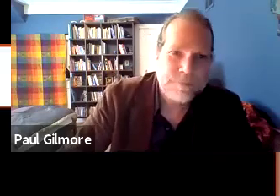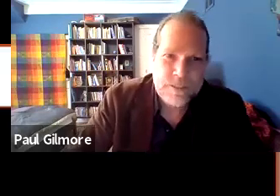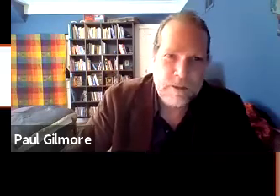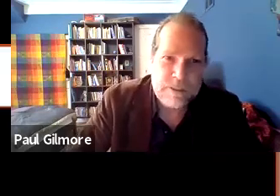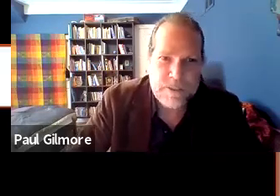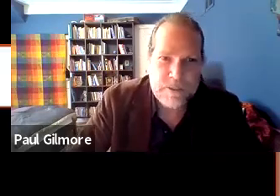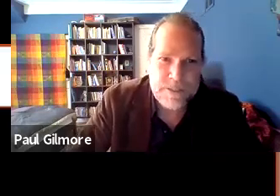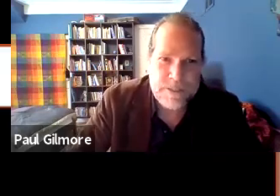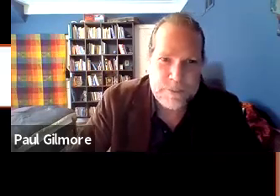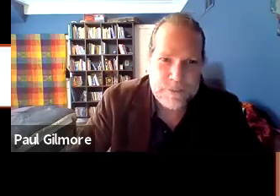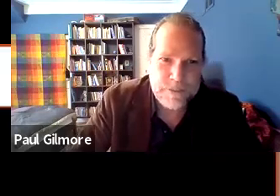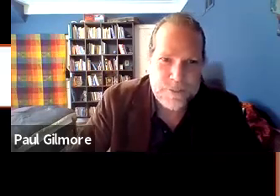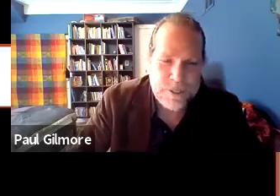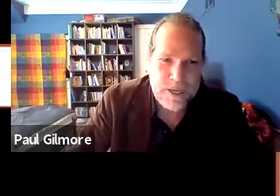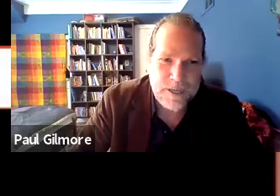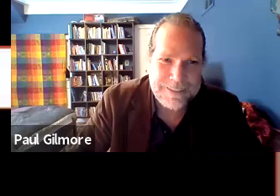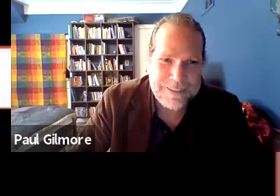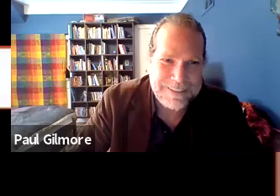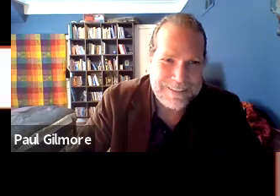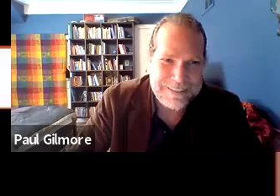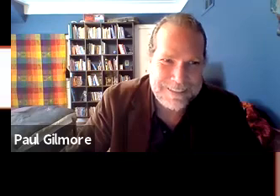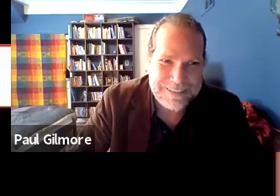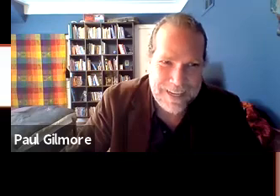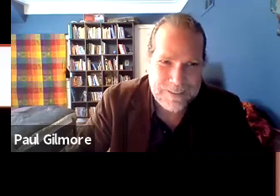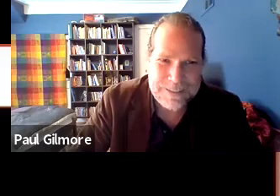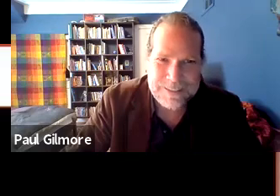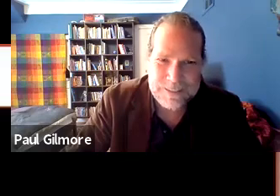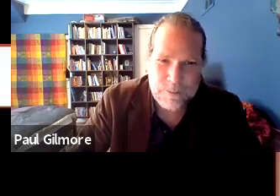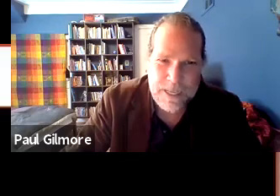I just love this picture of the tenements in Chicago, you know, these nice houses and so